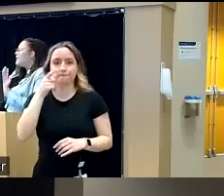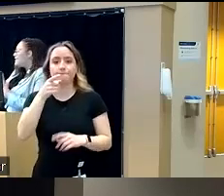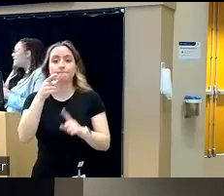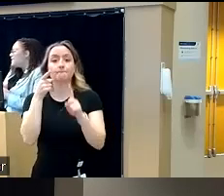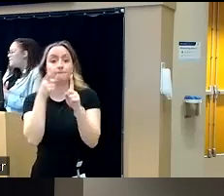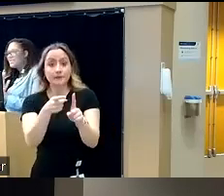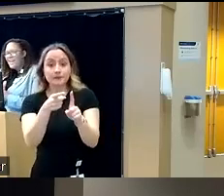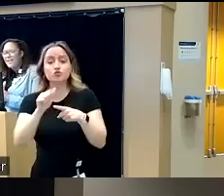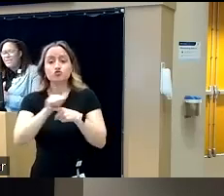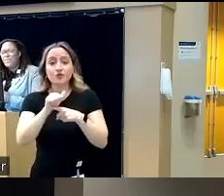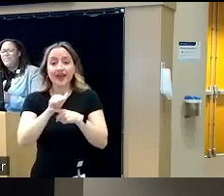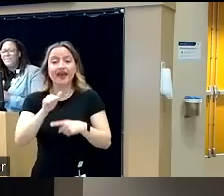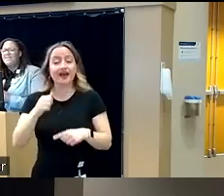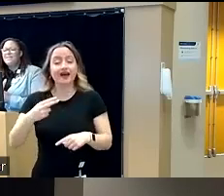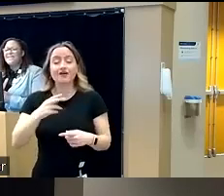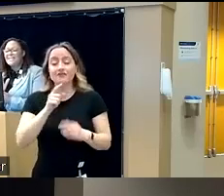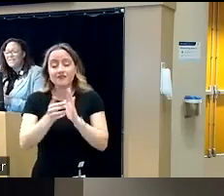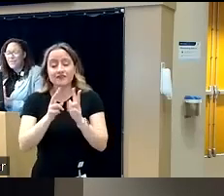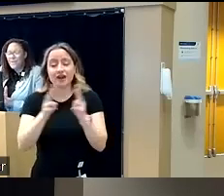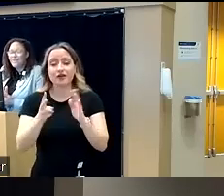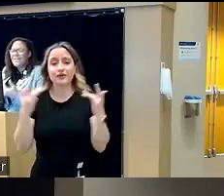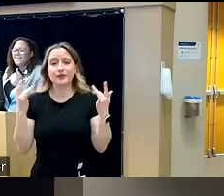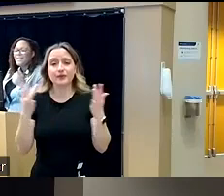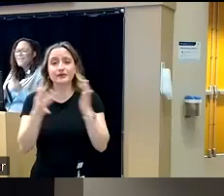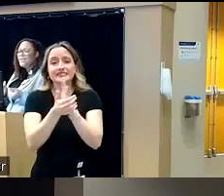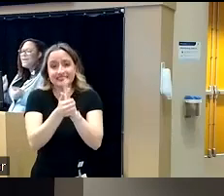highly skilled addiction psychiatrists who Advance successful careers in clinical